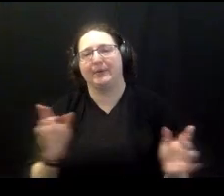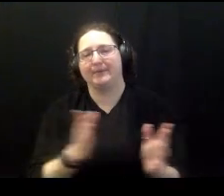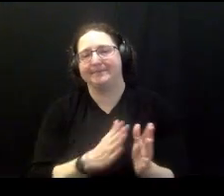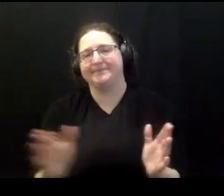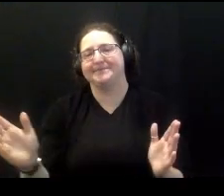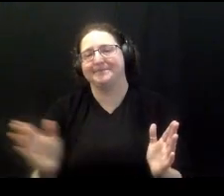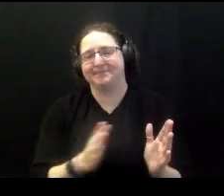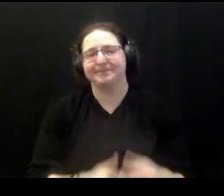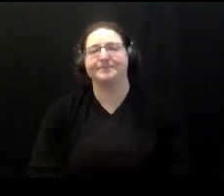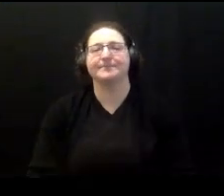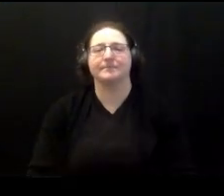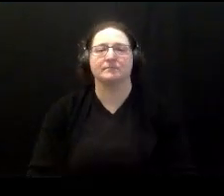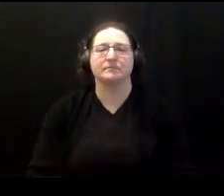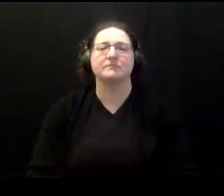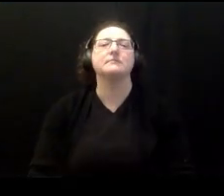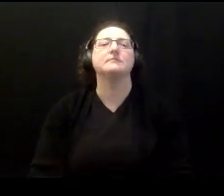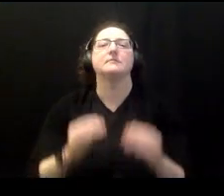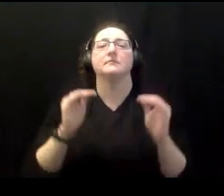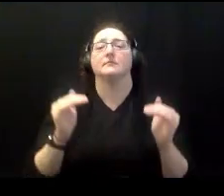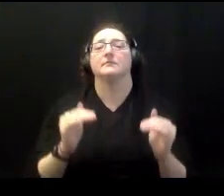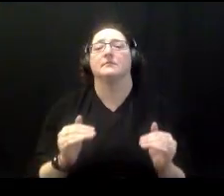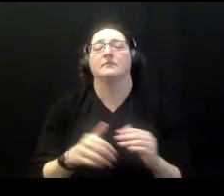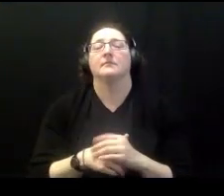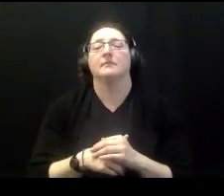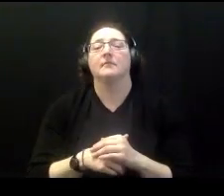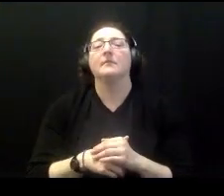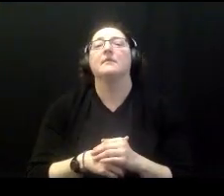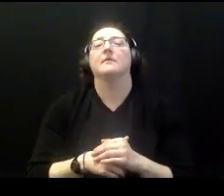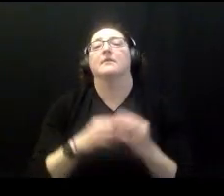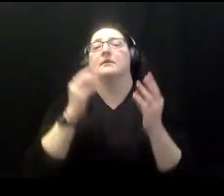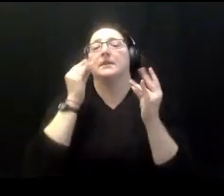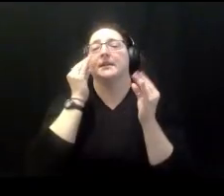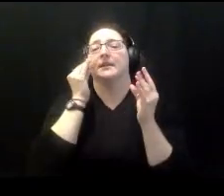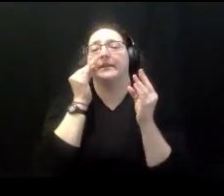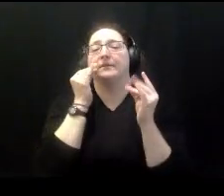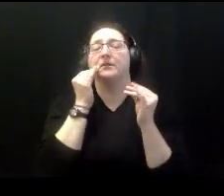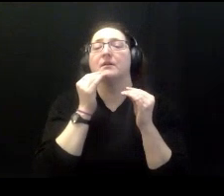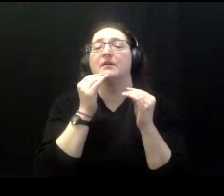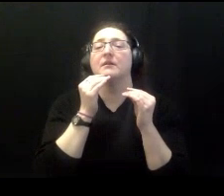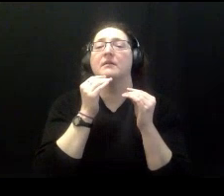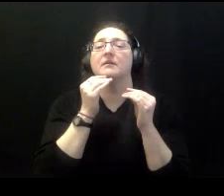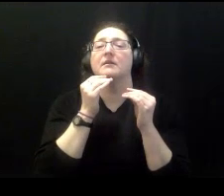Following that we will consider effects on the social determinants of health posed by these